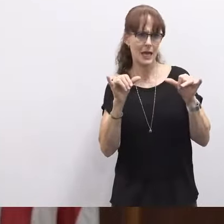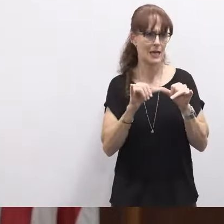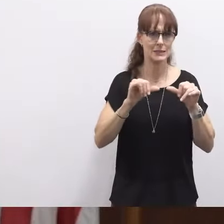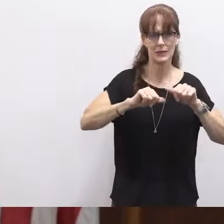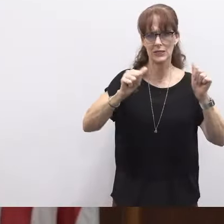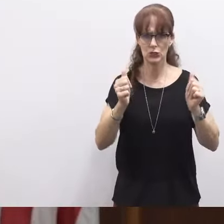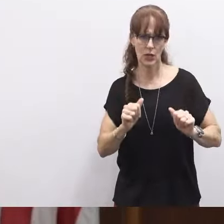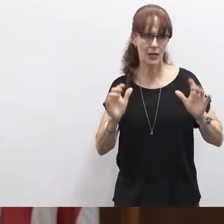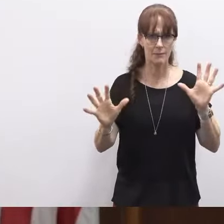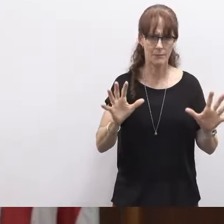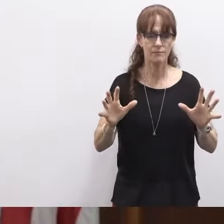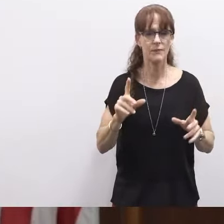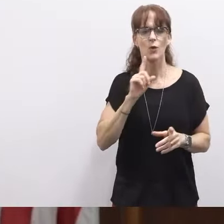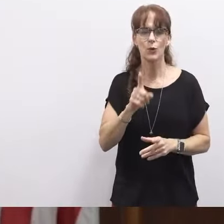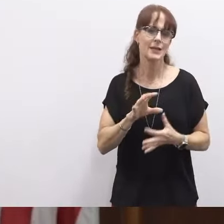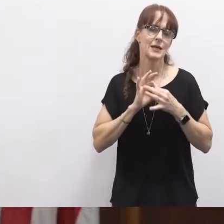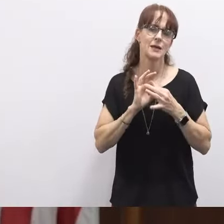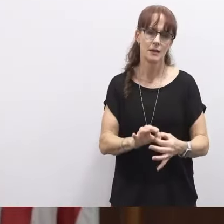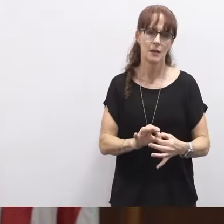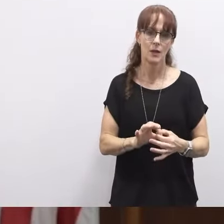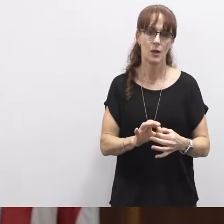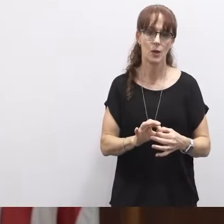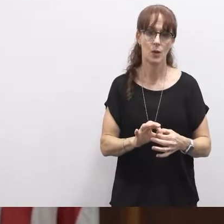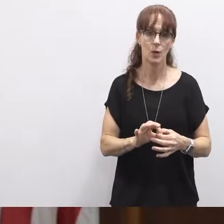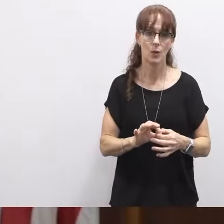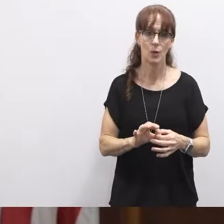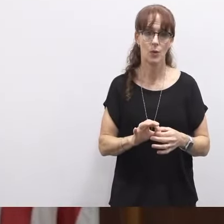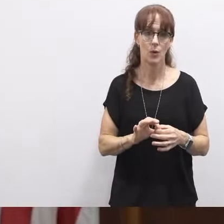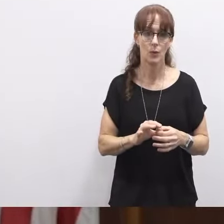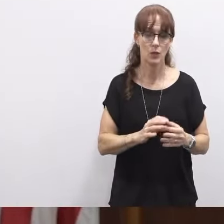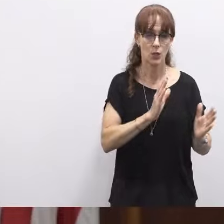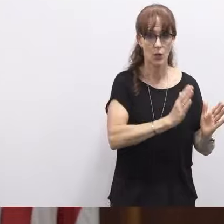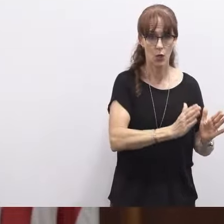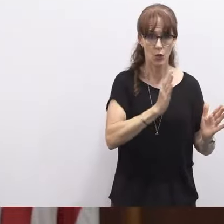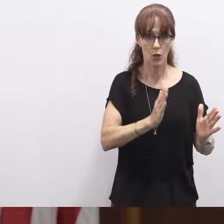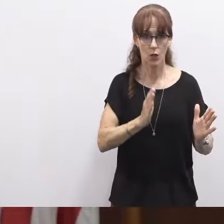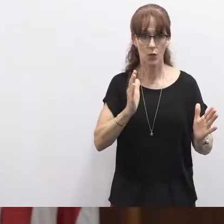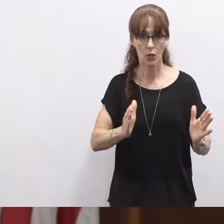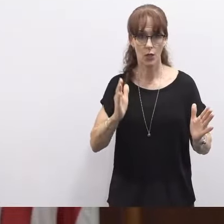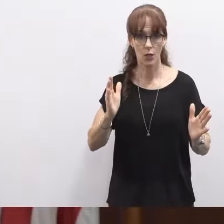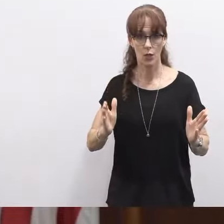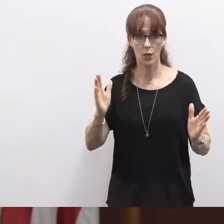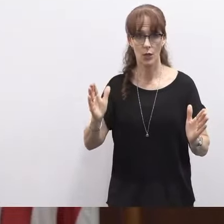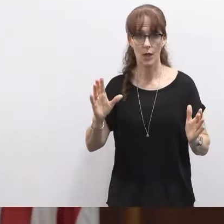of those that really has to do with, when you move those lines block by block, you could be adding a hundred people,